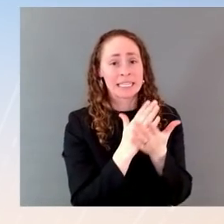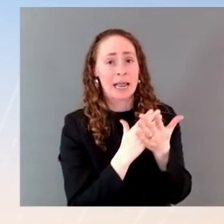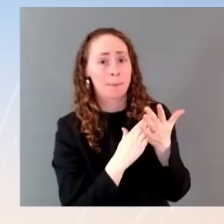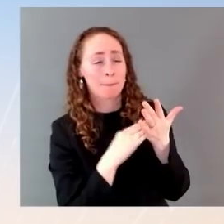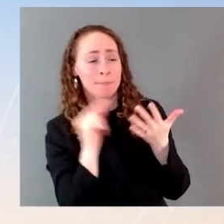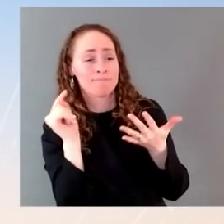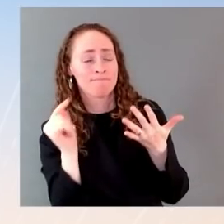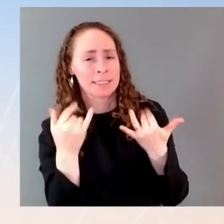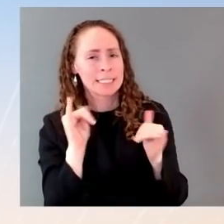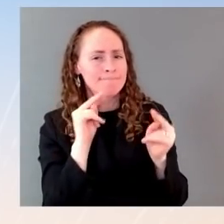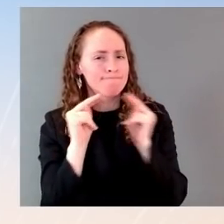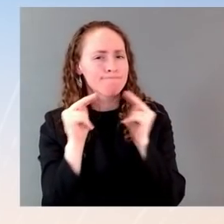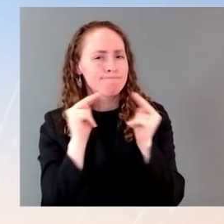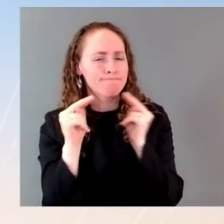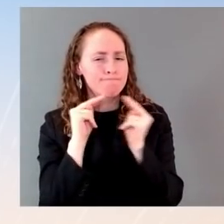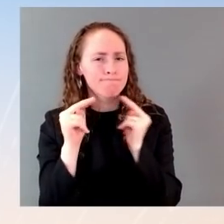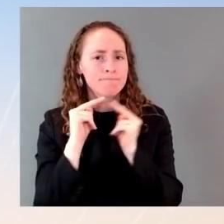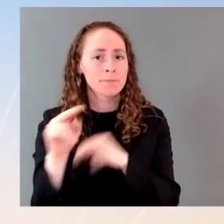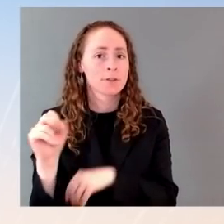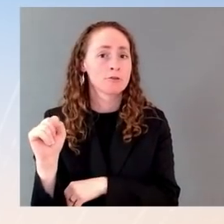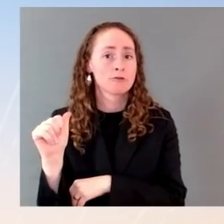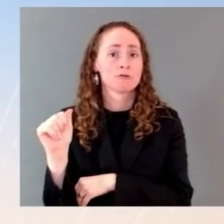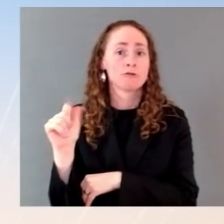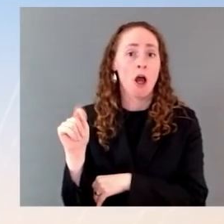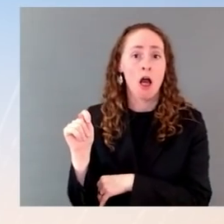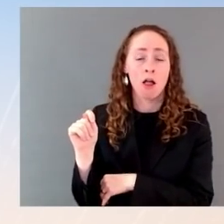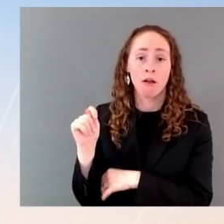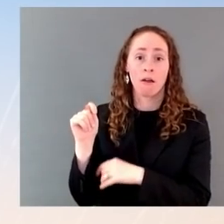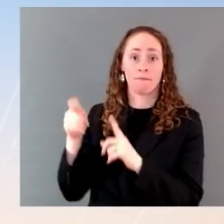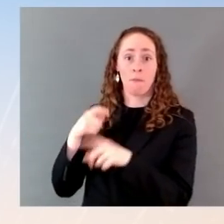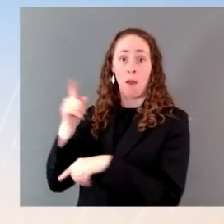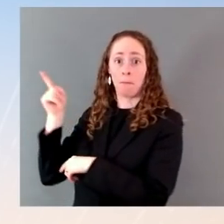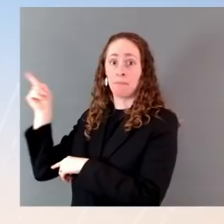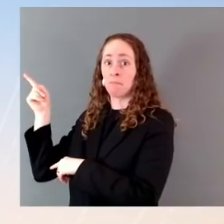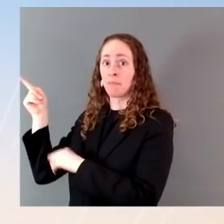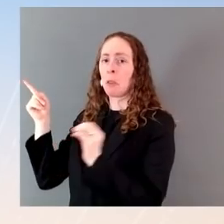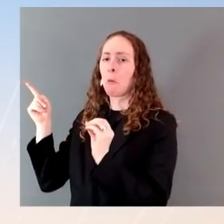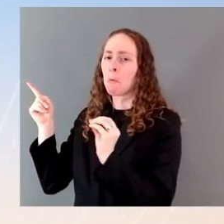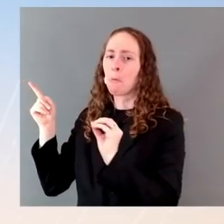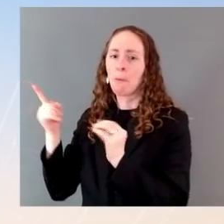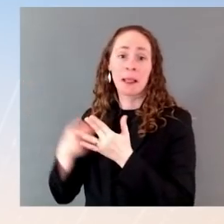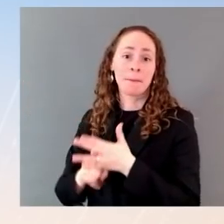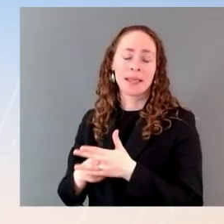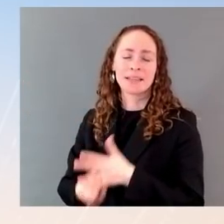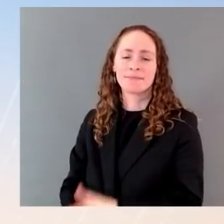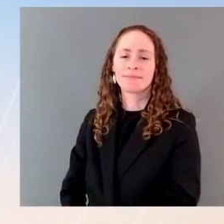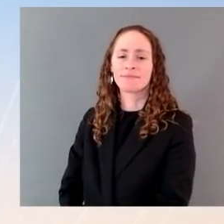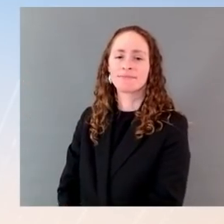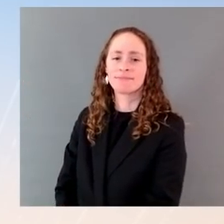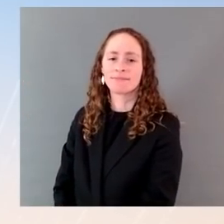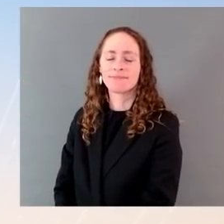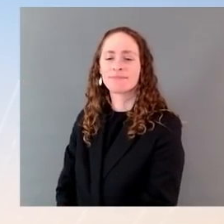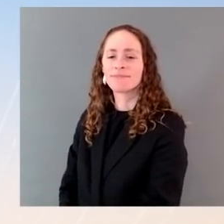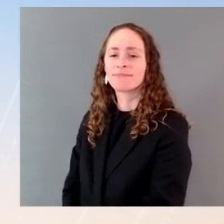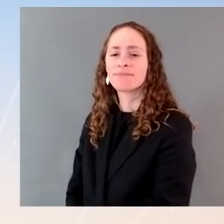of sending COVID-19 tests to all Americans, but other countries have taken similar aggressive steps to make free test --